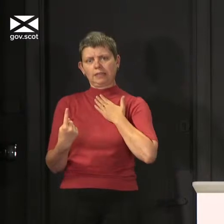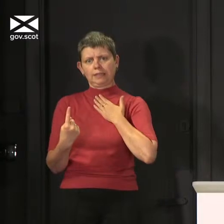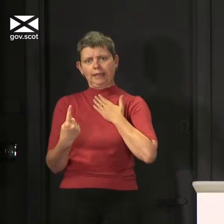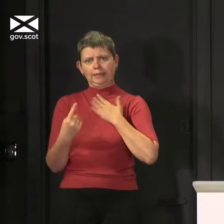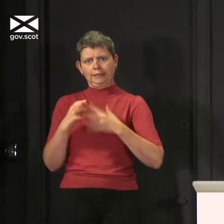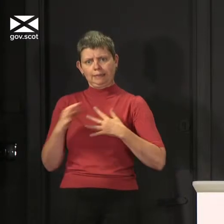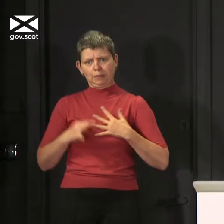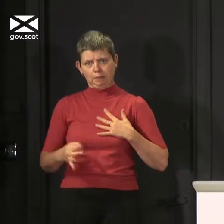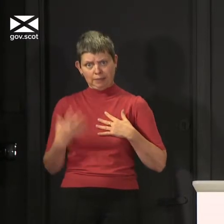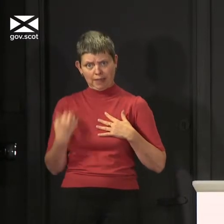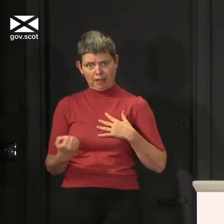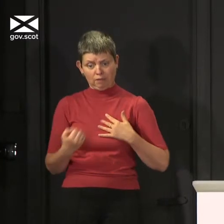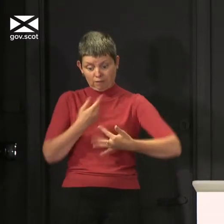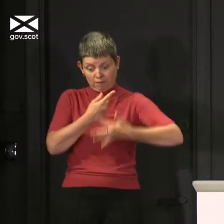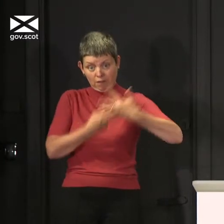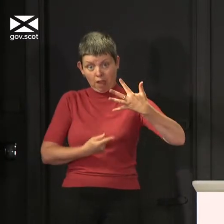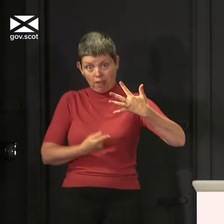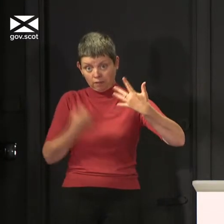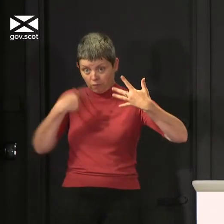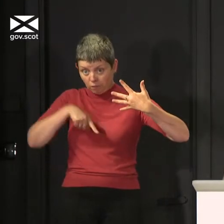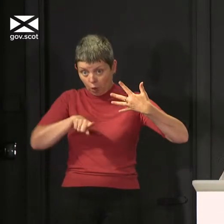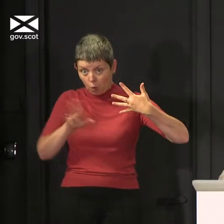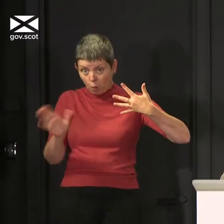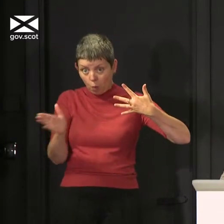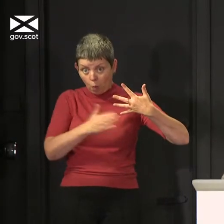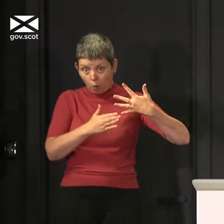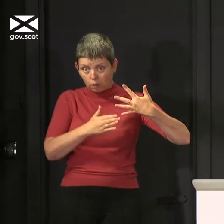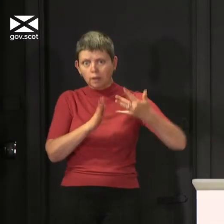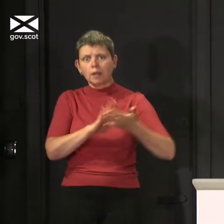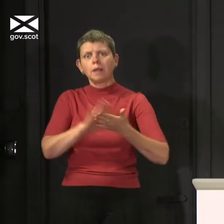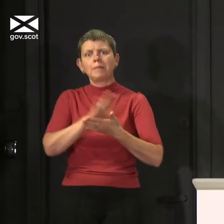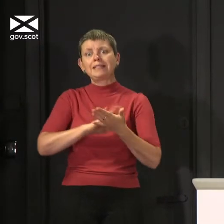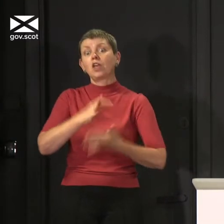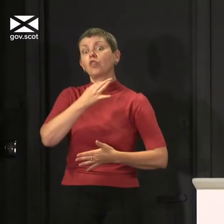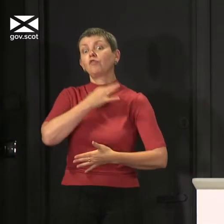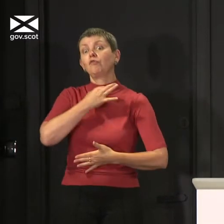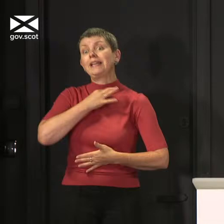If all of us abide by these five measures, then, we will reduce the risk of this virus